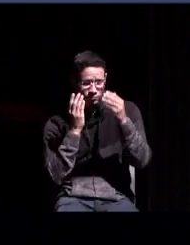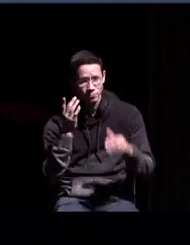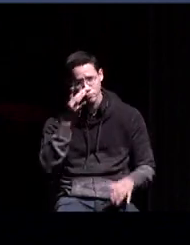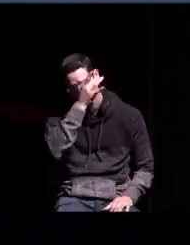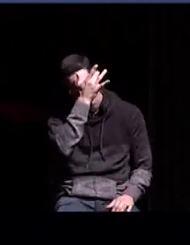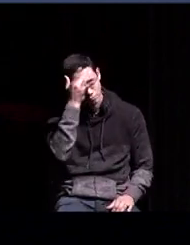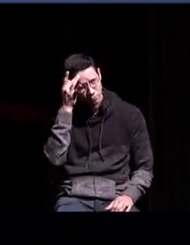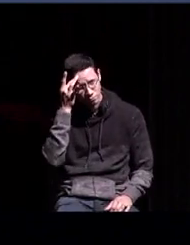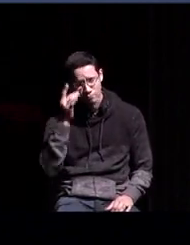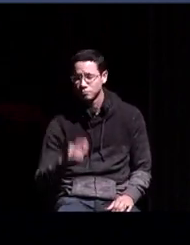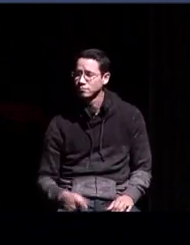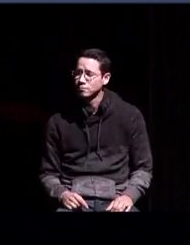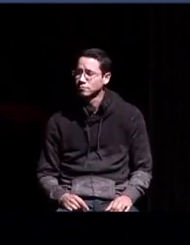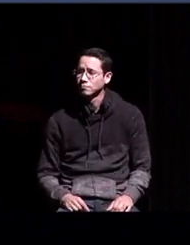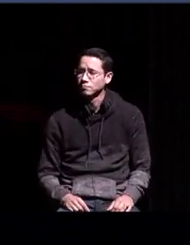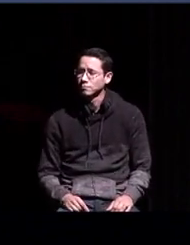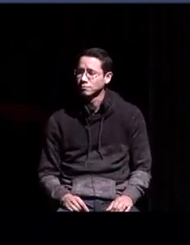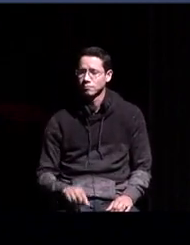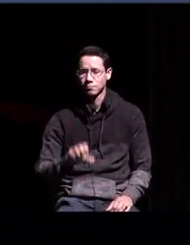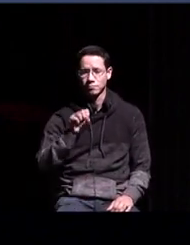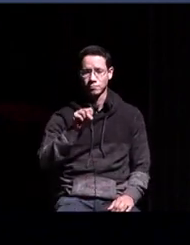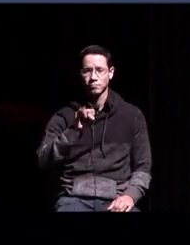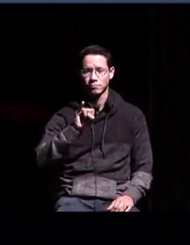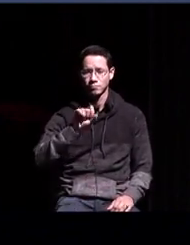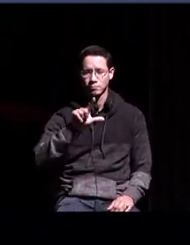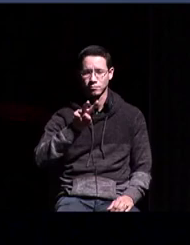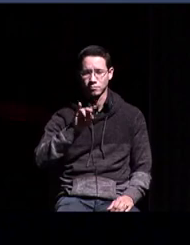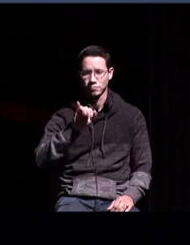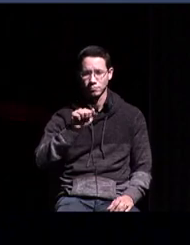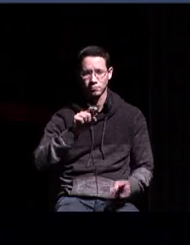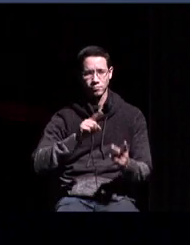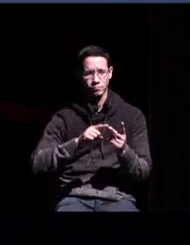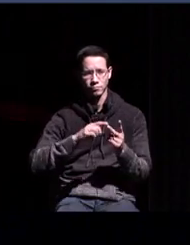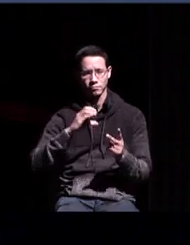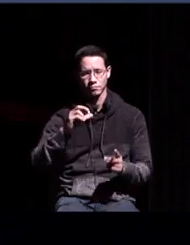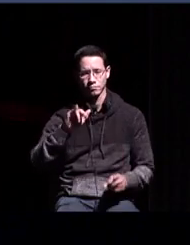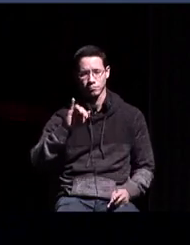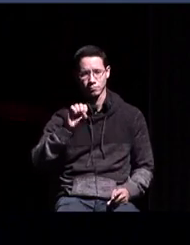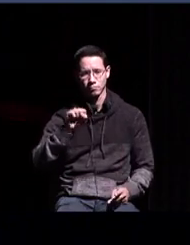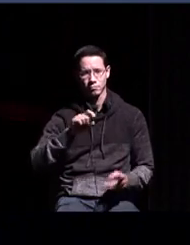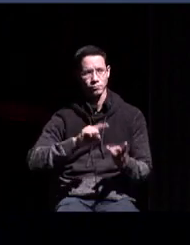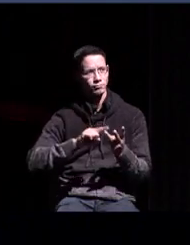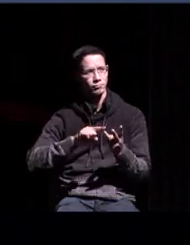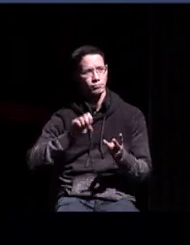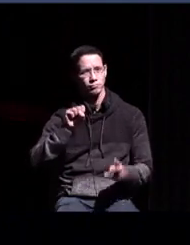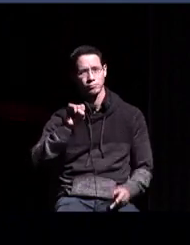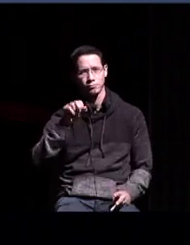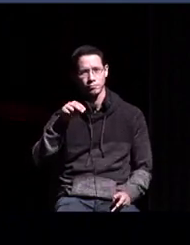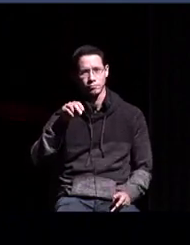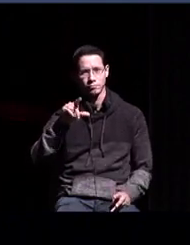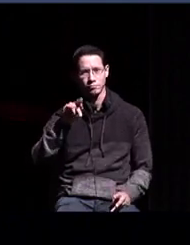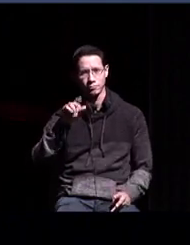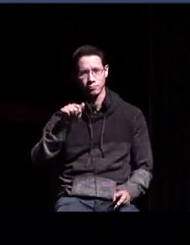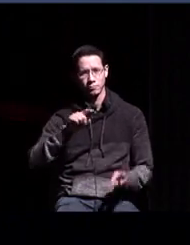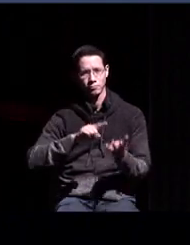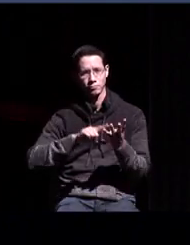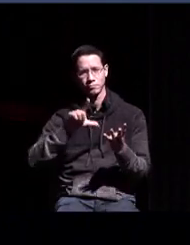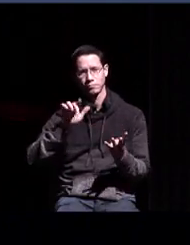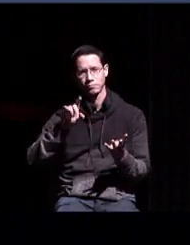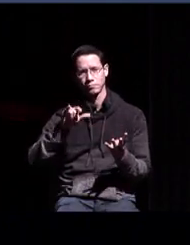I’d like to very much thank Silvia, I’d like to thank Cris, I’d like to thank Sineida, Leila, Flávia, Marcelo